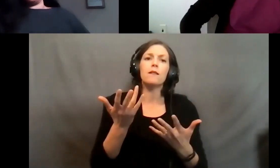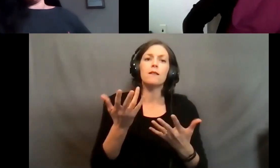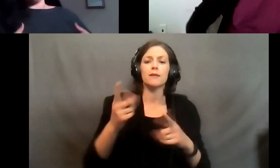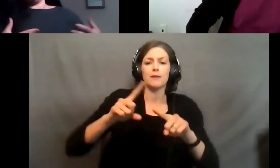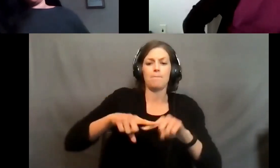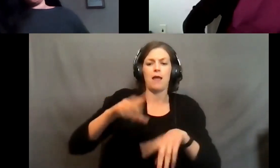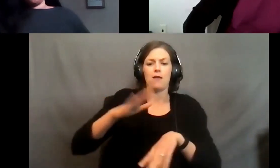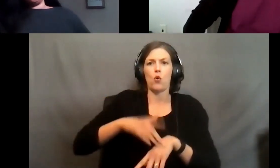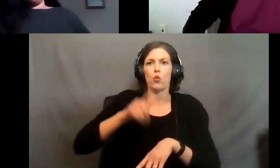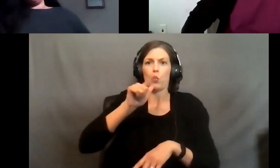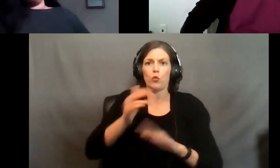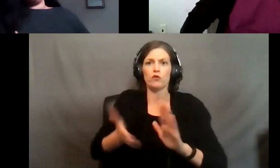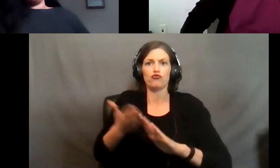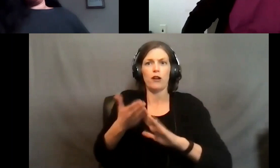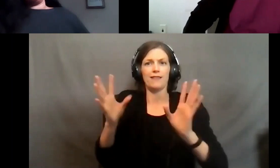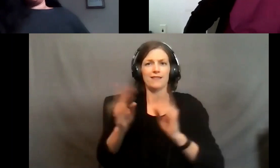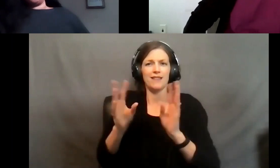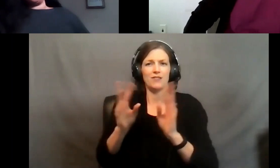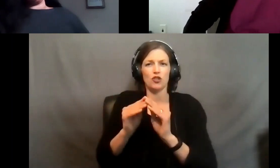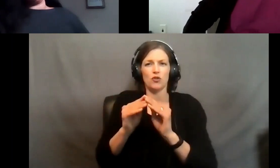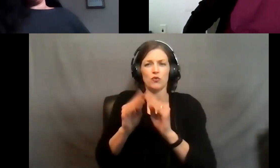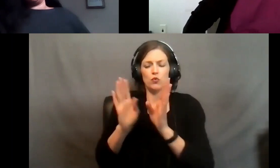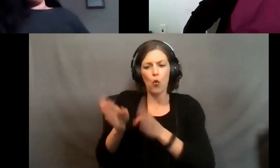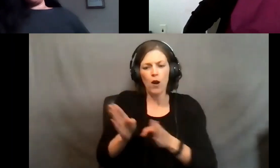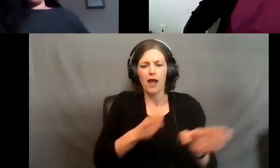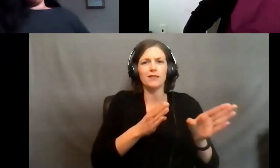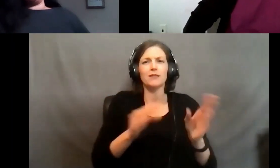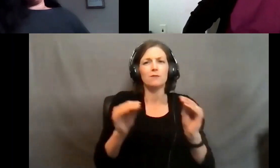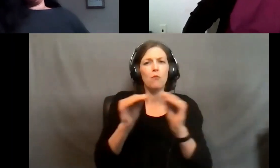session to organize it in more of a social 13:13:42 way and to use the elements that we